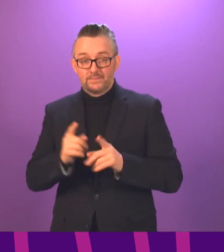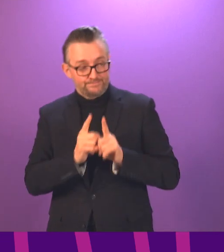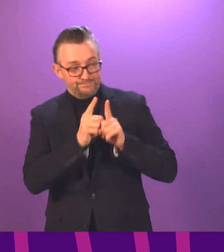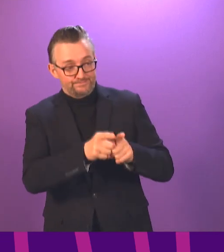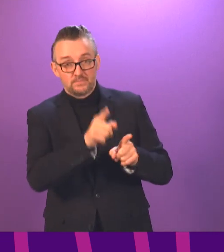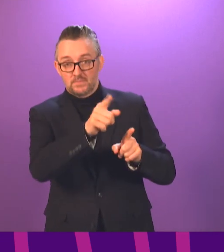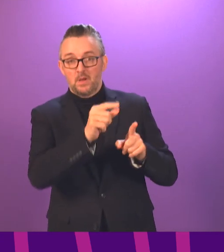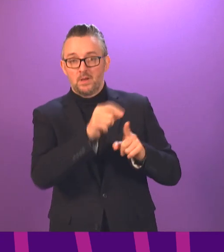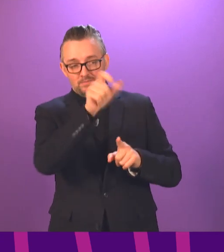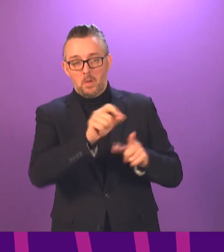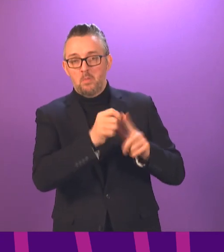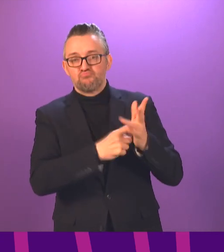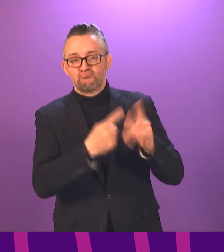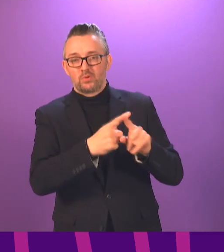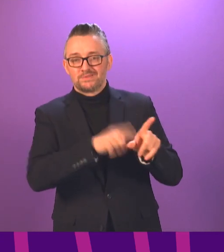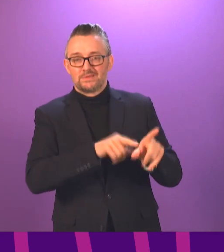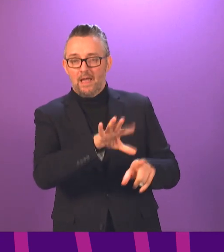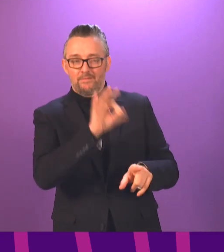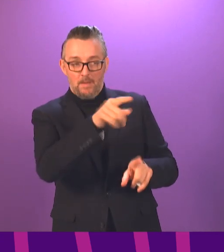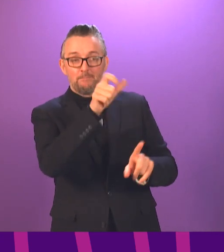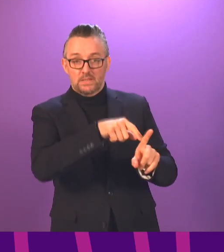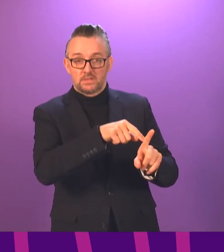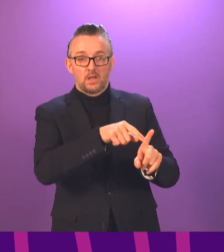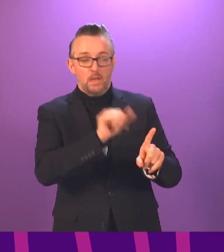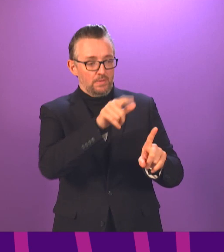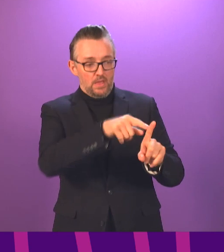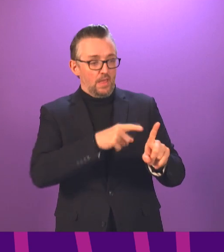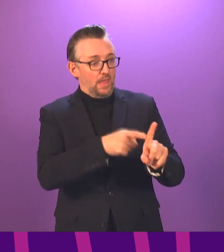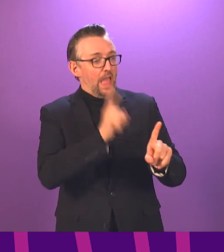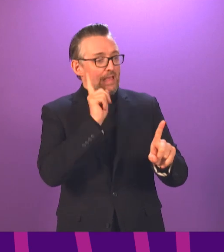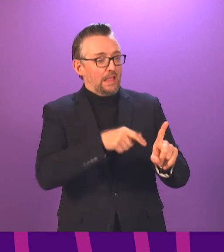to change that appointed proxy if the original is no longer able to vote on their behalf.